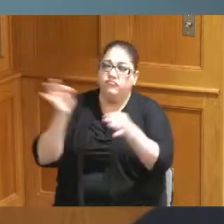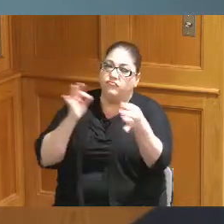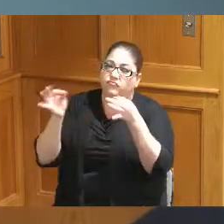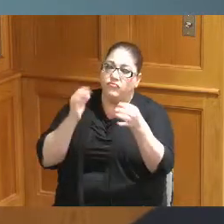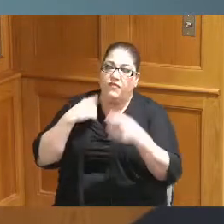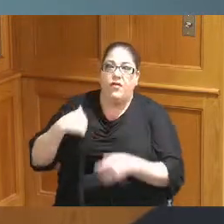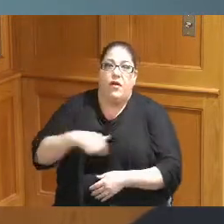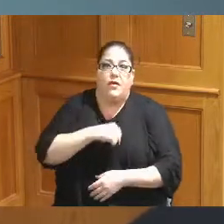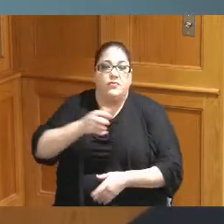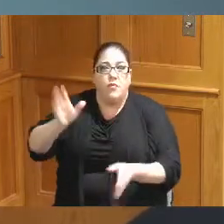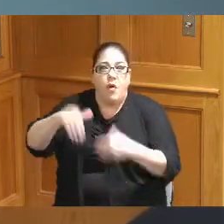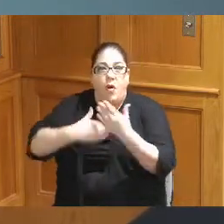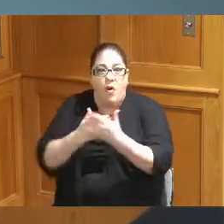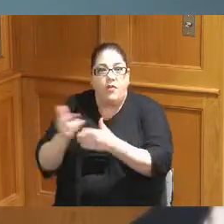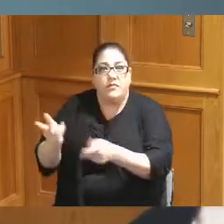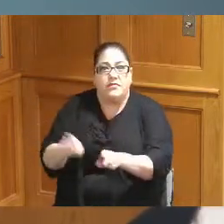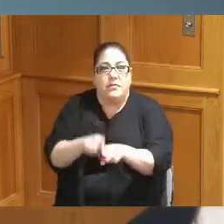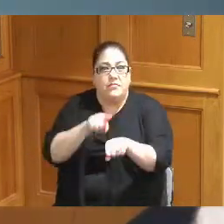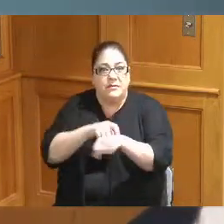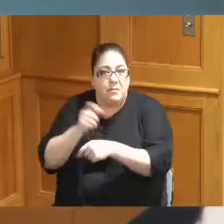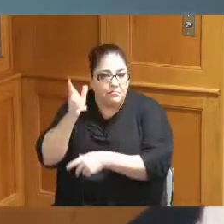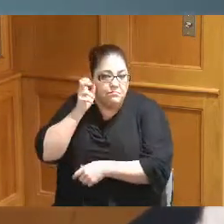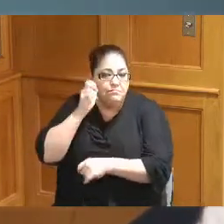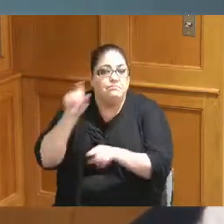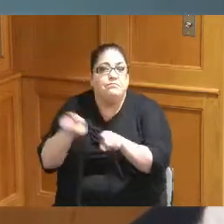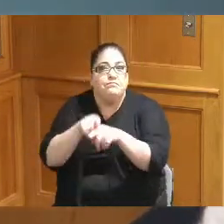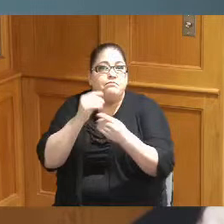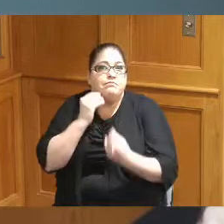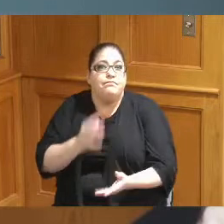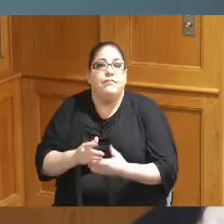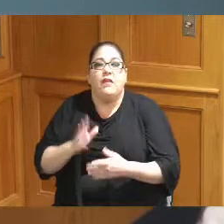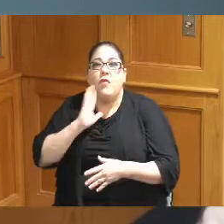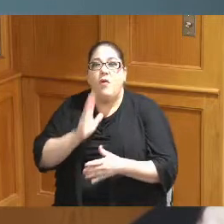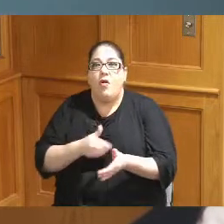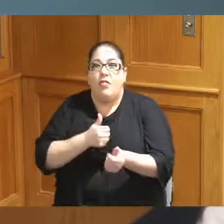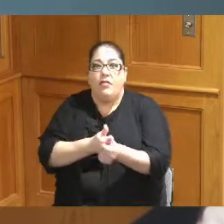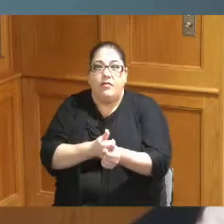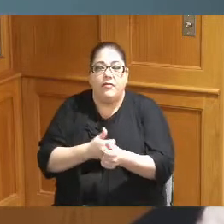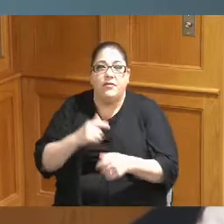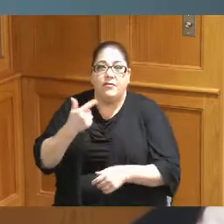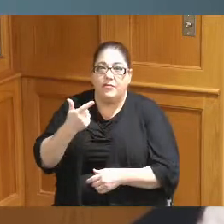staff meeting so everyone has an update on a lot of the we see a lot of grants that we're